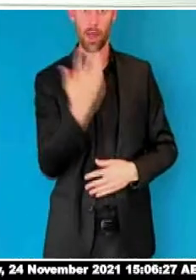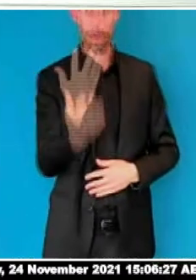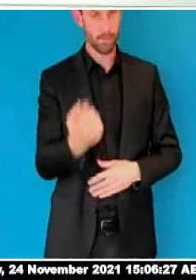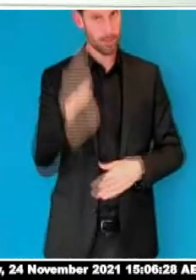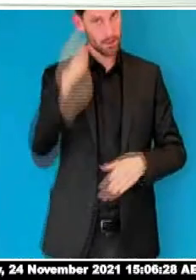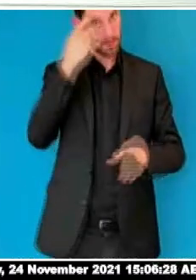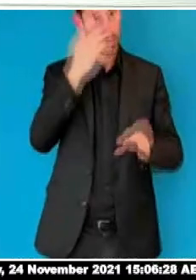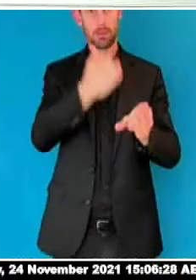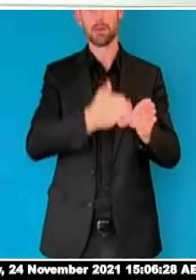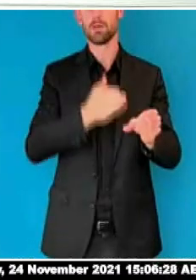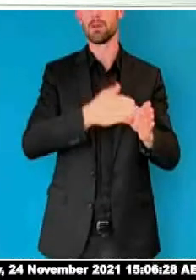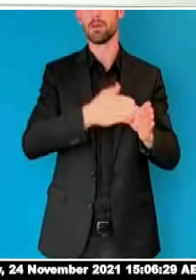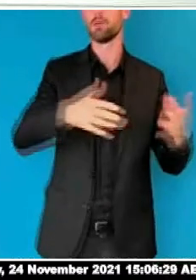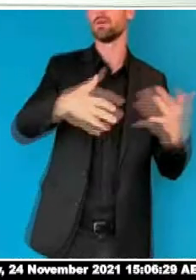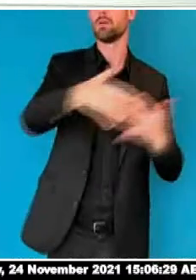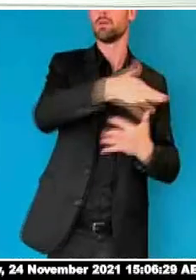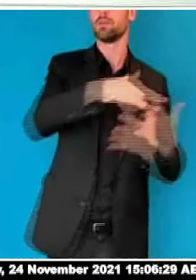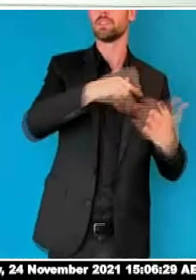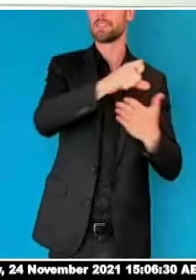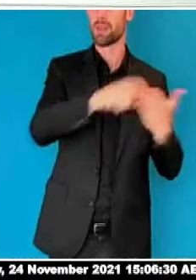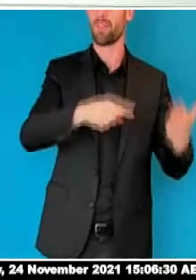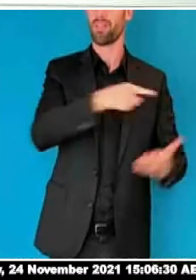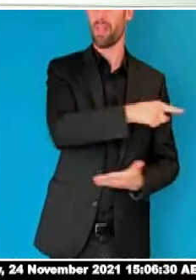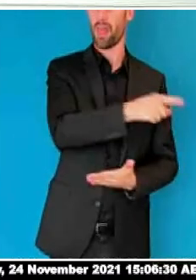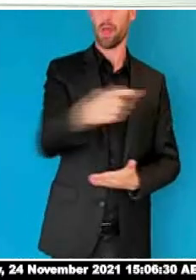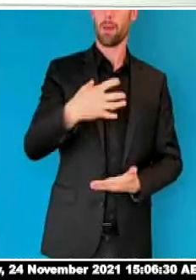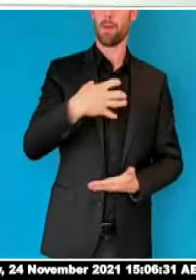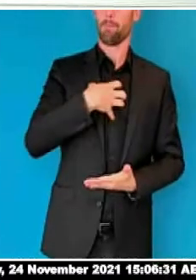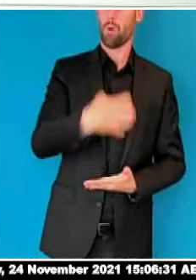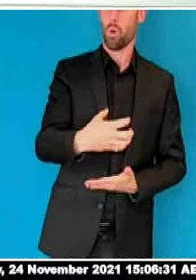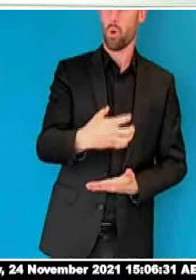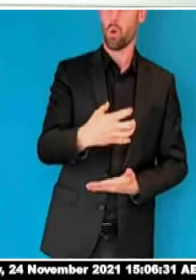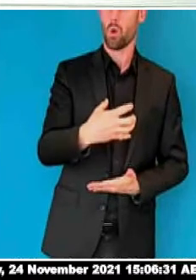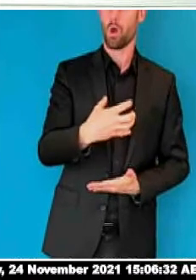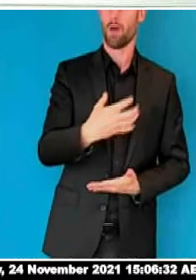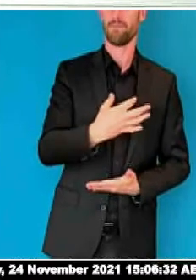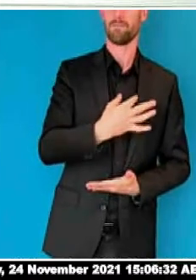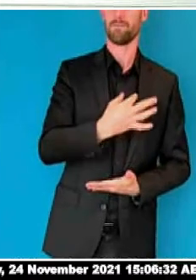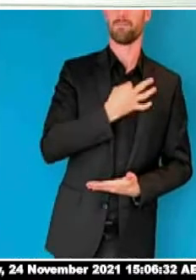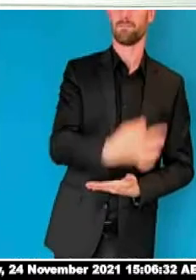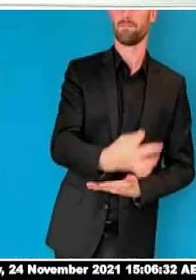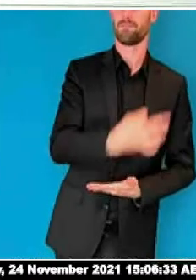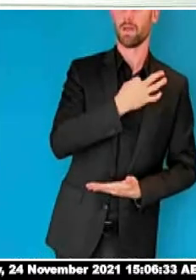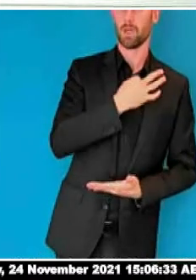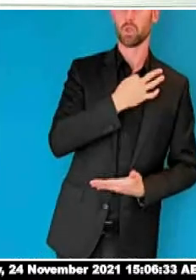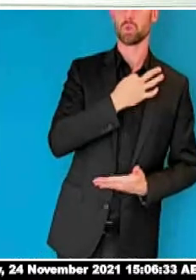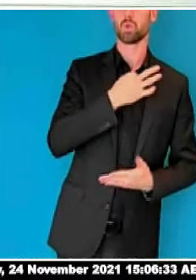disabilities are more vulnerable to psychosocialÂ to suffering injury, we are